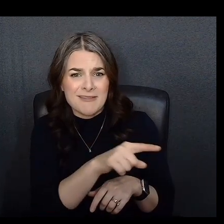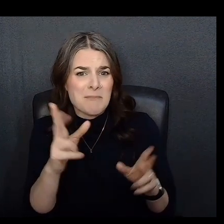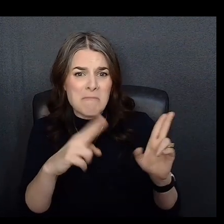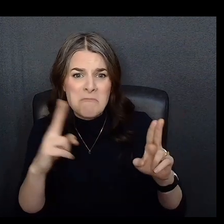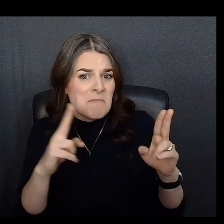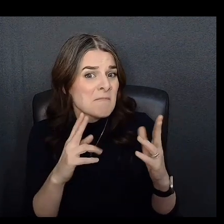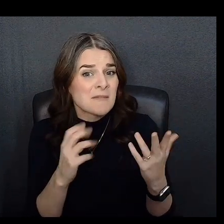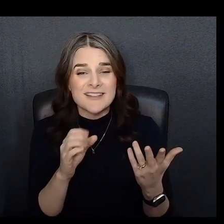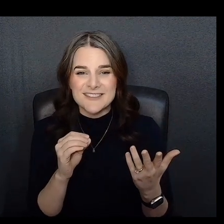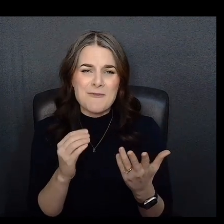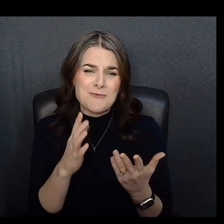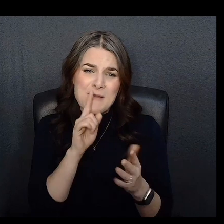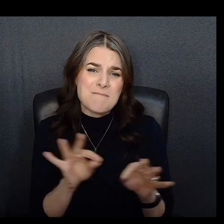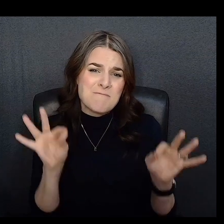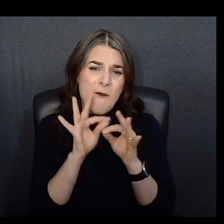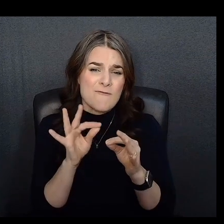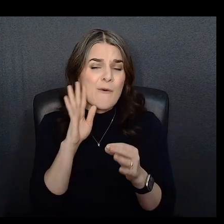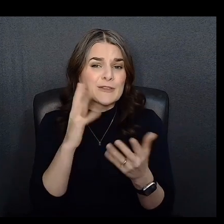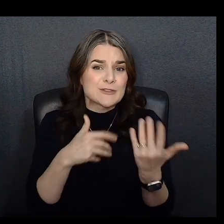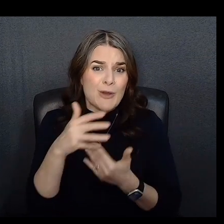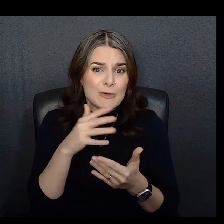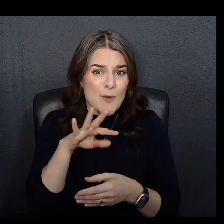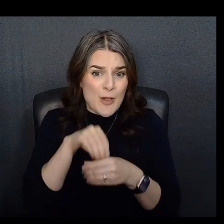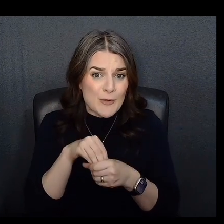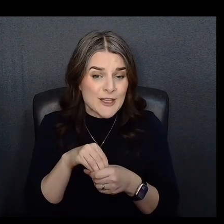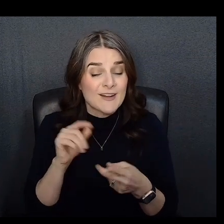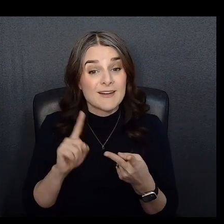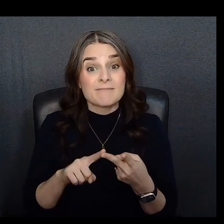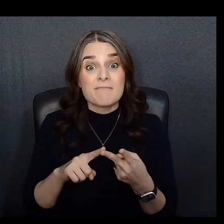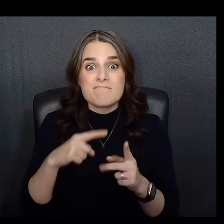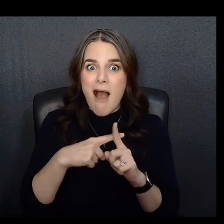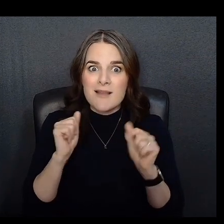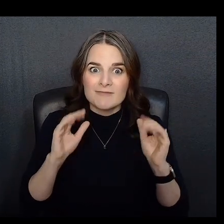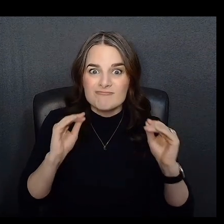And then we can teach words for boundaries and consent early on with young children.